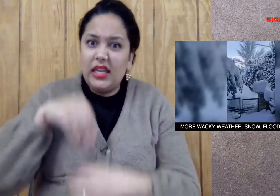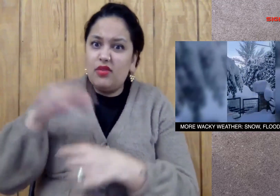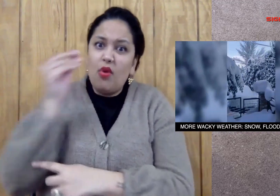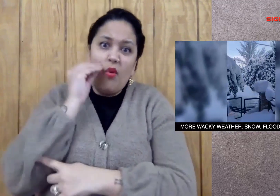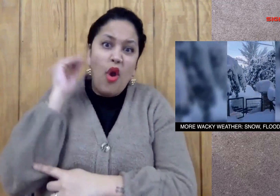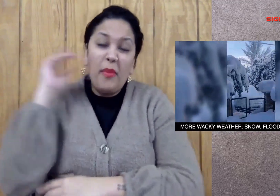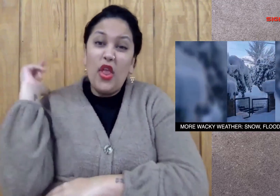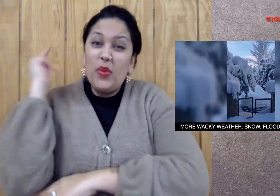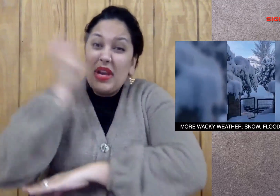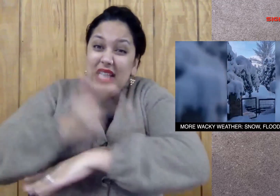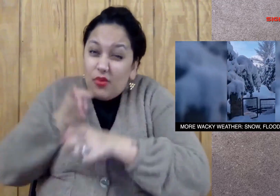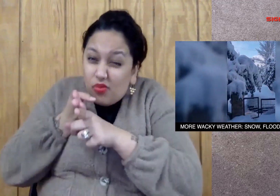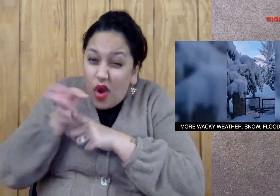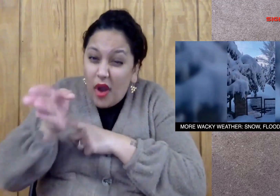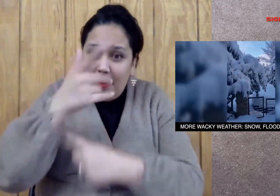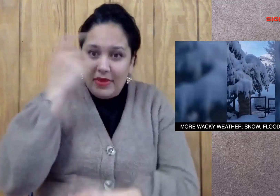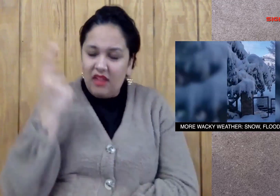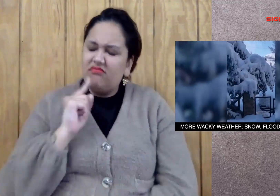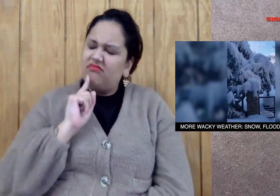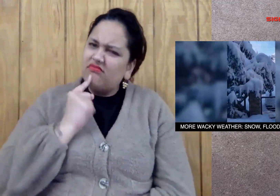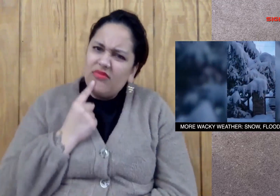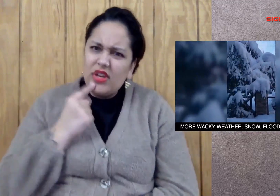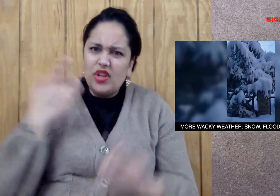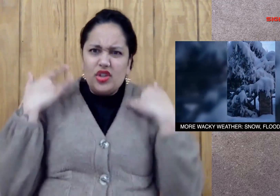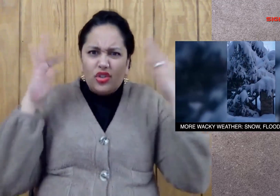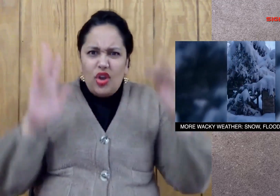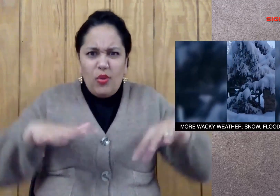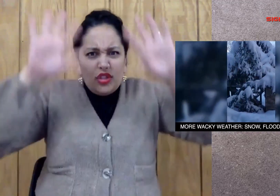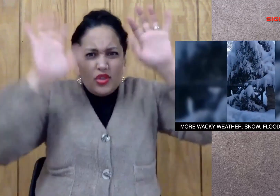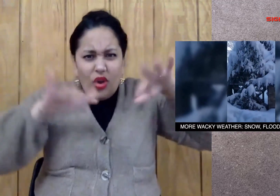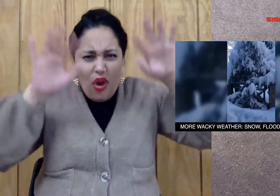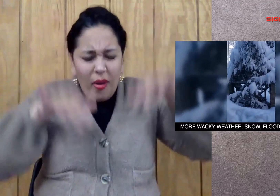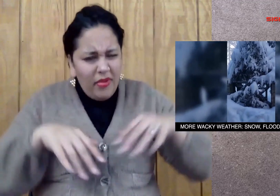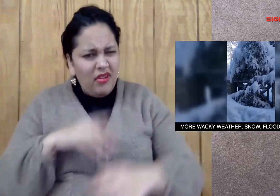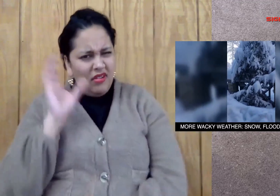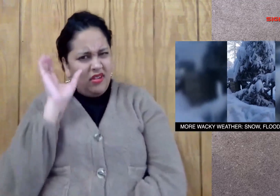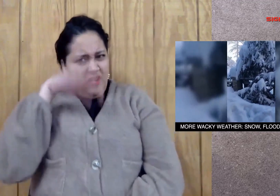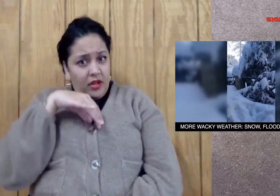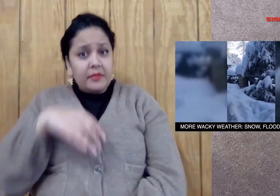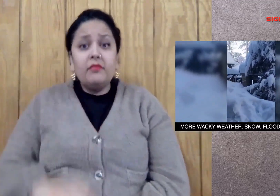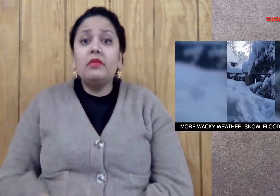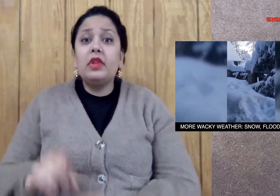She has been stuck in her home for three days because of a severe snowstorm.